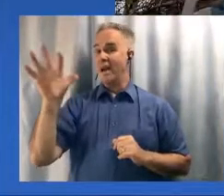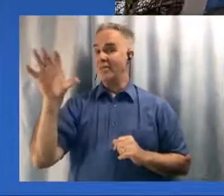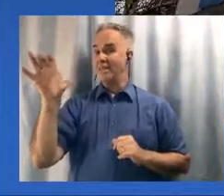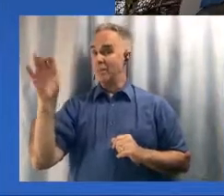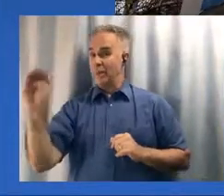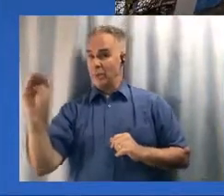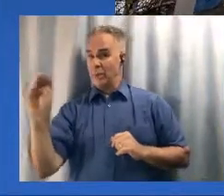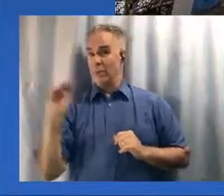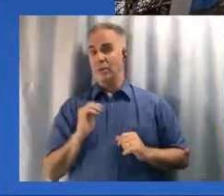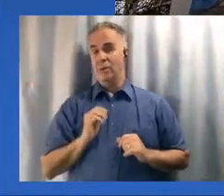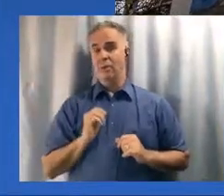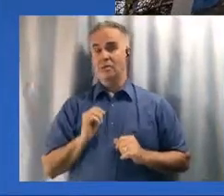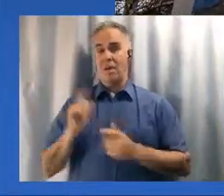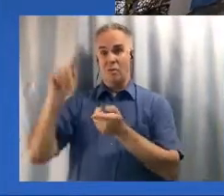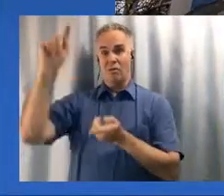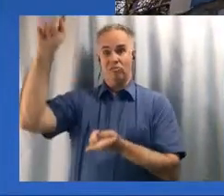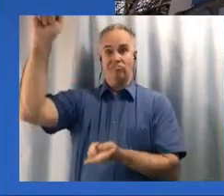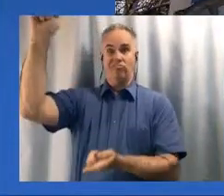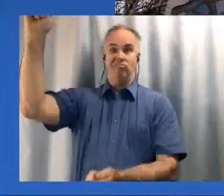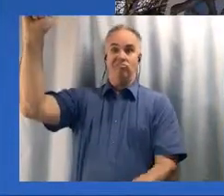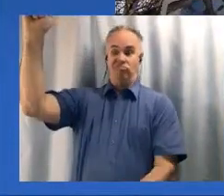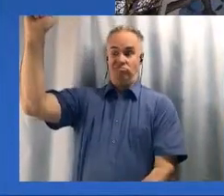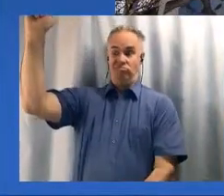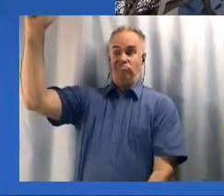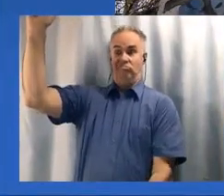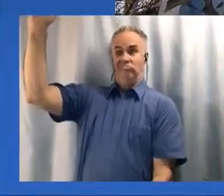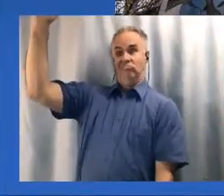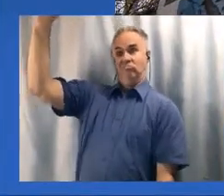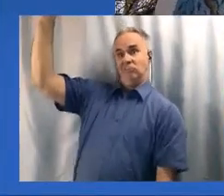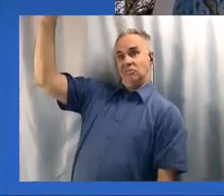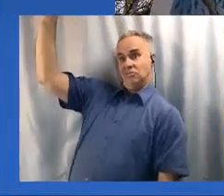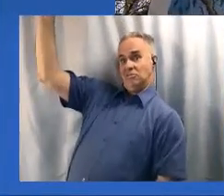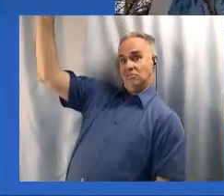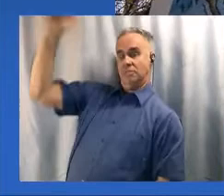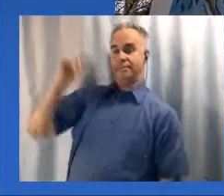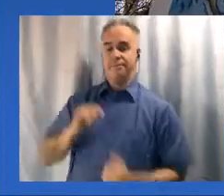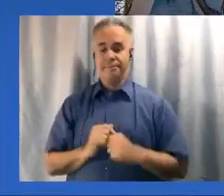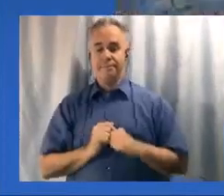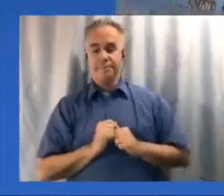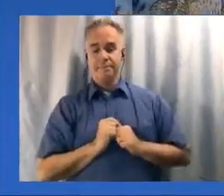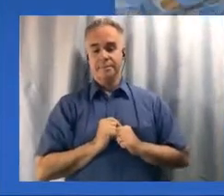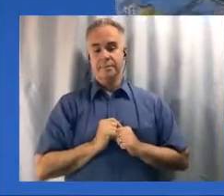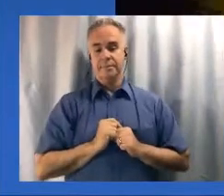(Look at all the different owls, so pretty!)